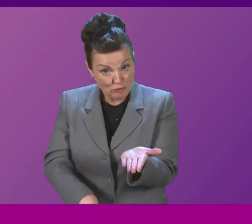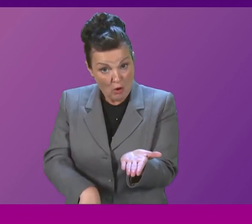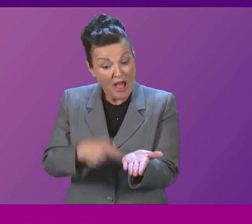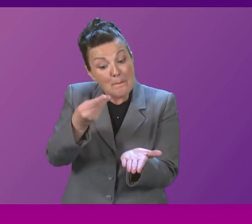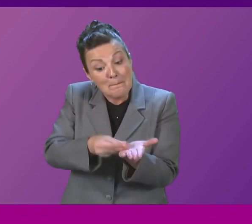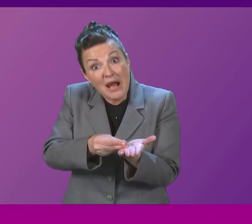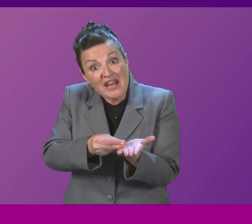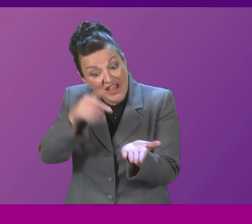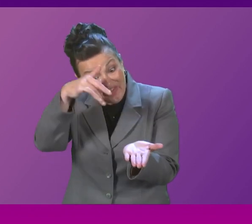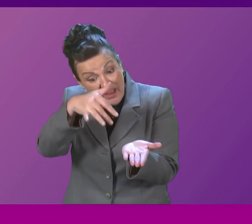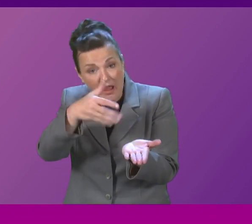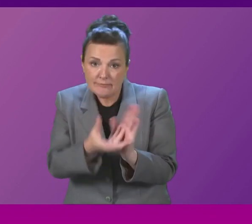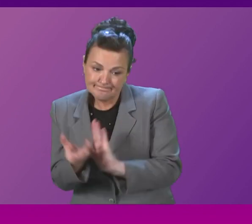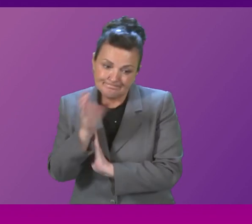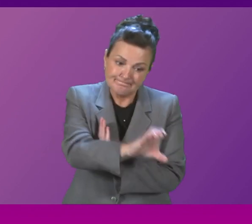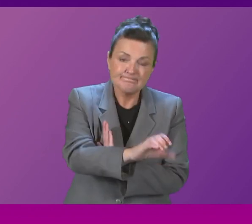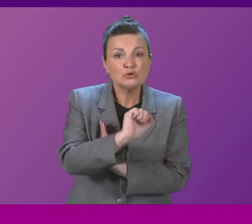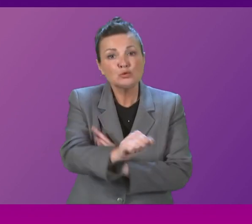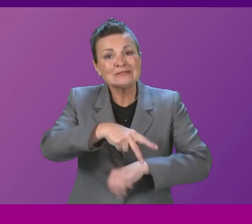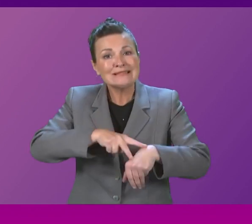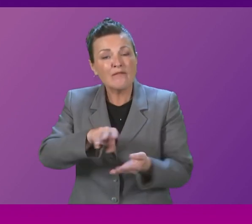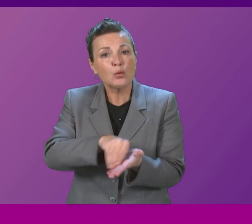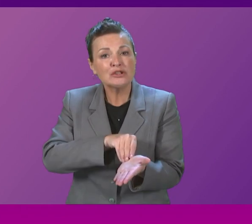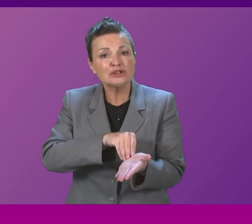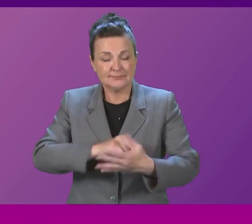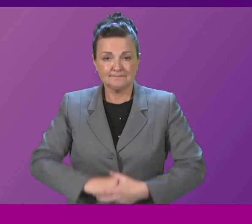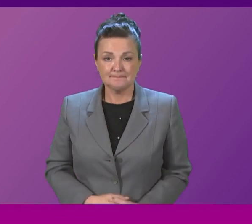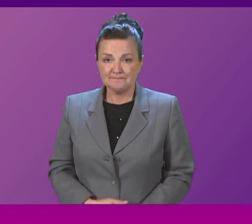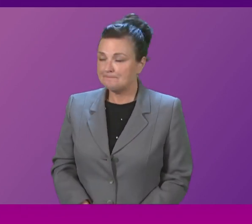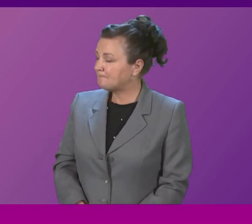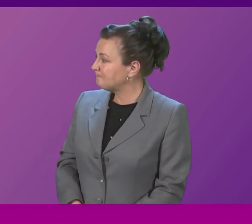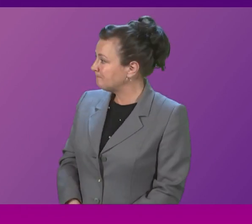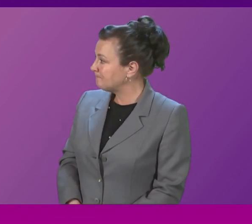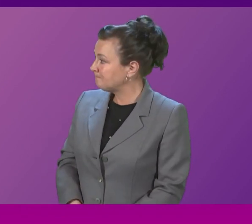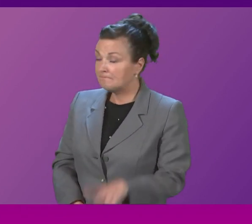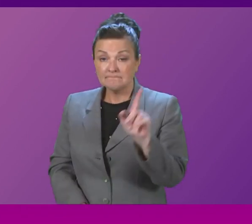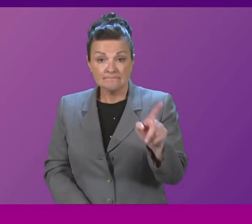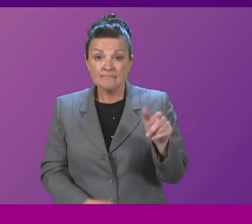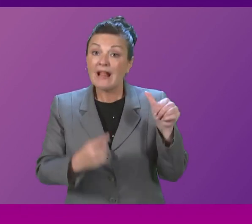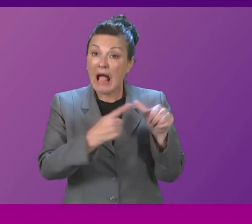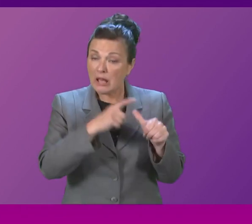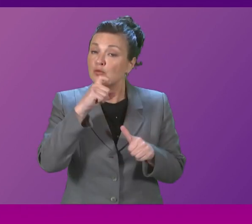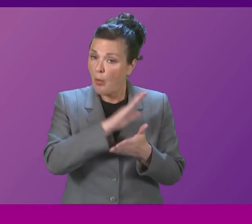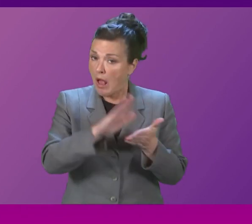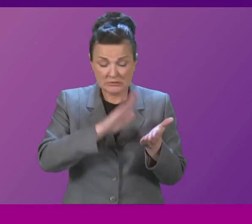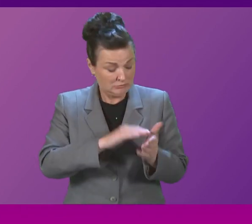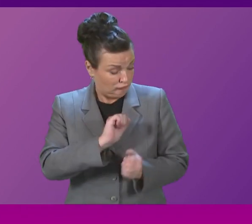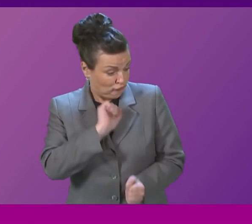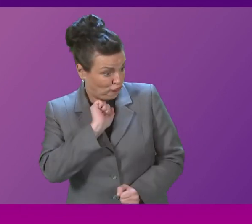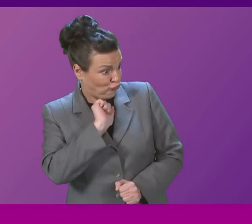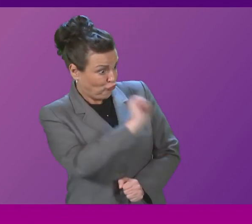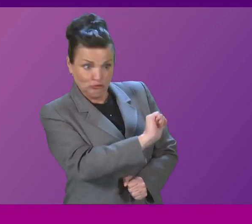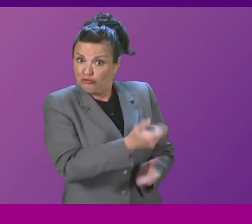As is his right, Alex Cole-Hamilton has opposed the national care service since before parliamentary